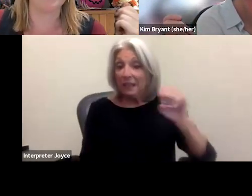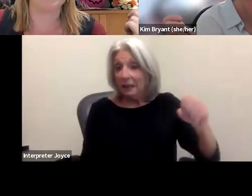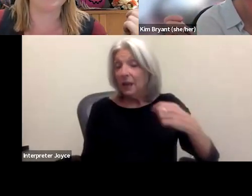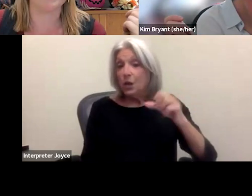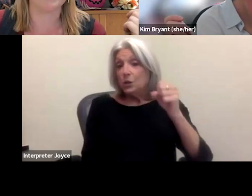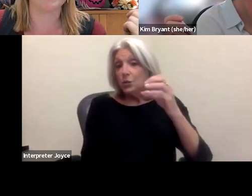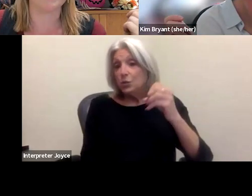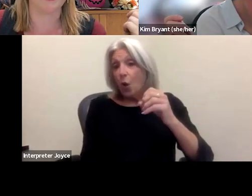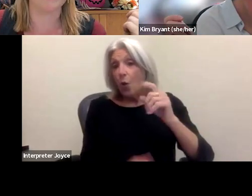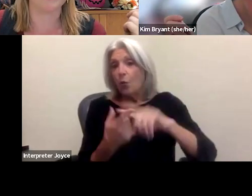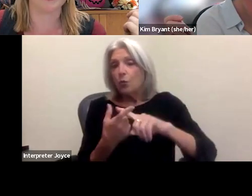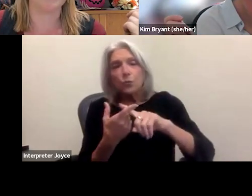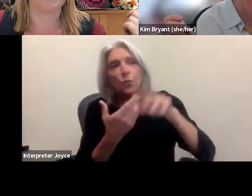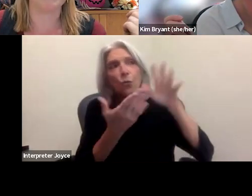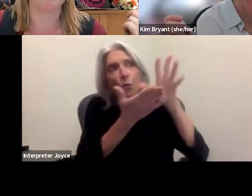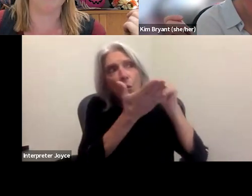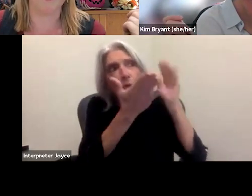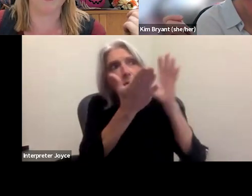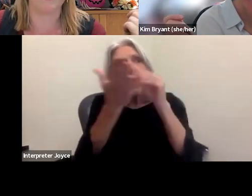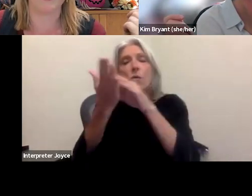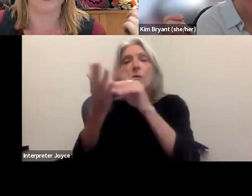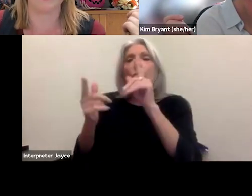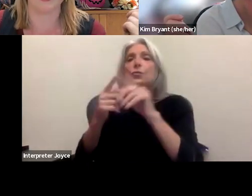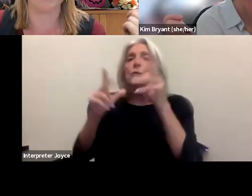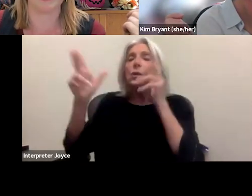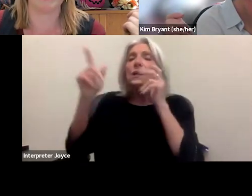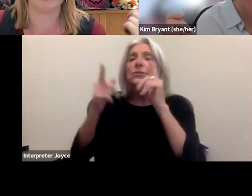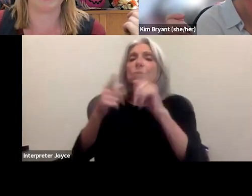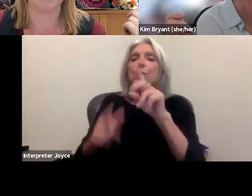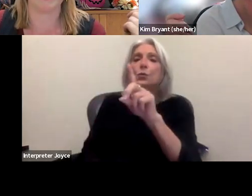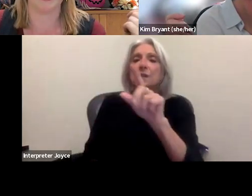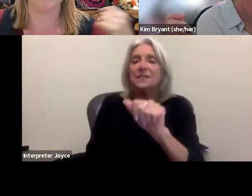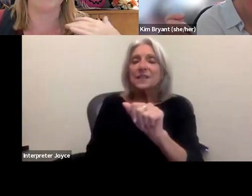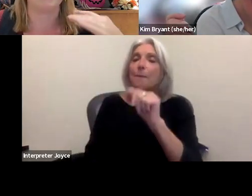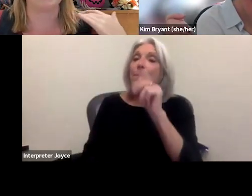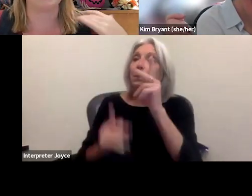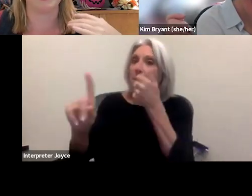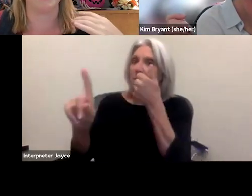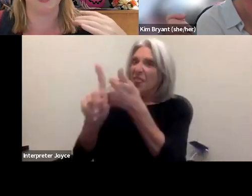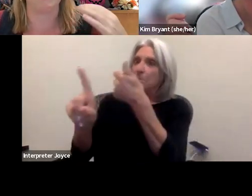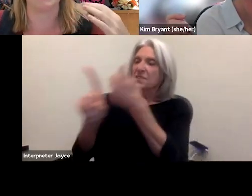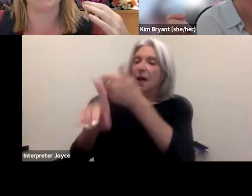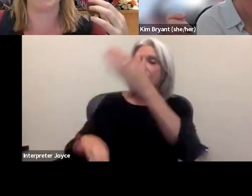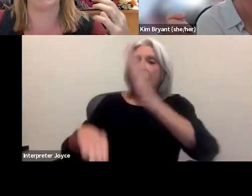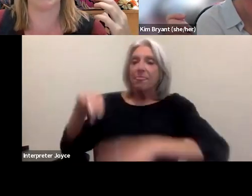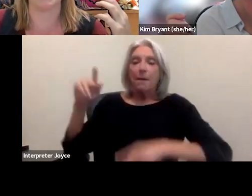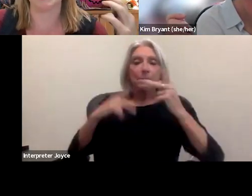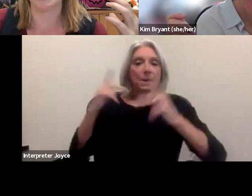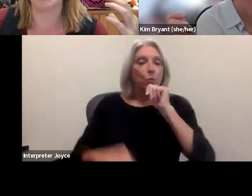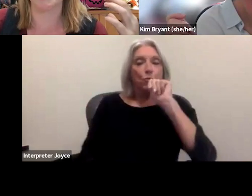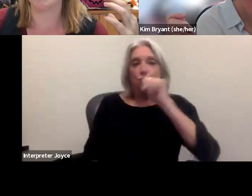And learn to listen to other disabled people more than non-disabled people. And I think that's really hard in the space of research